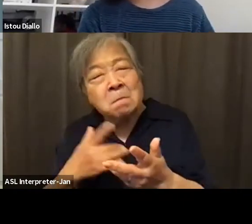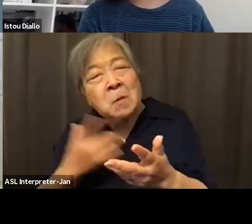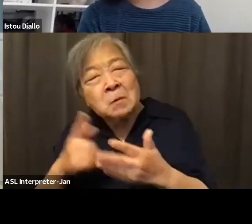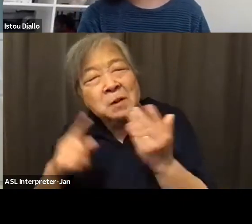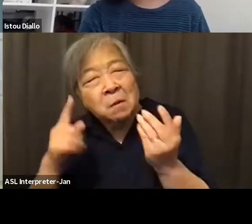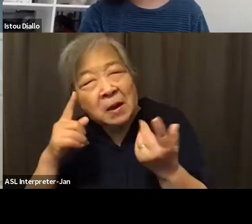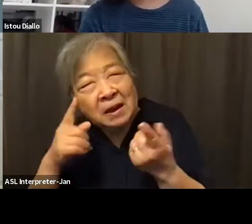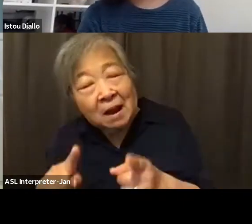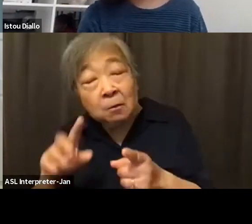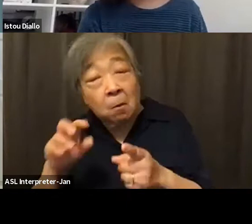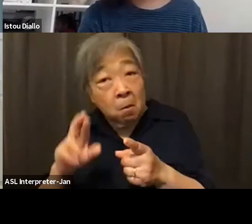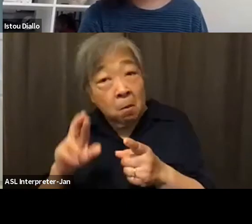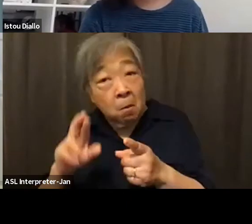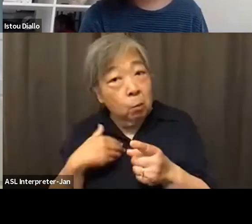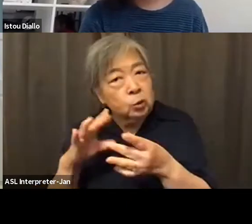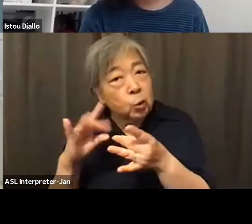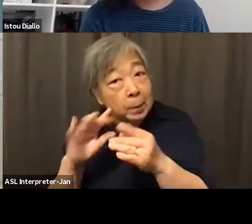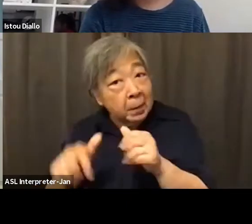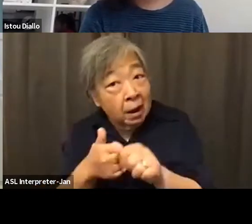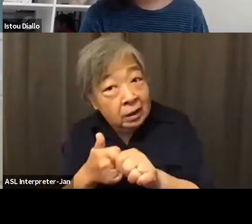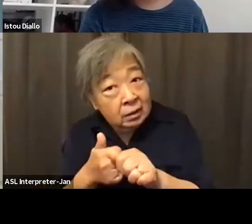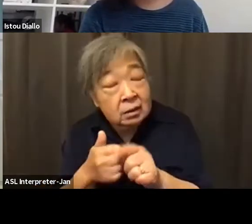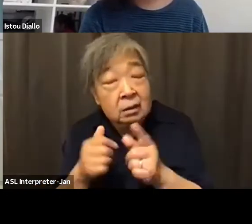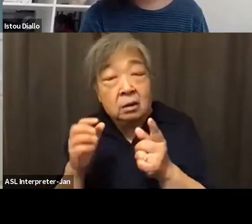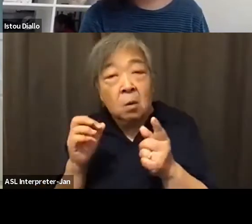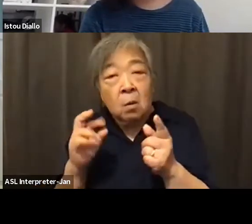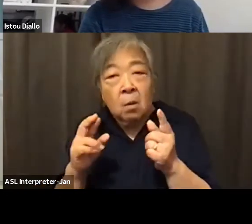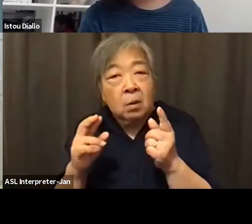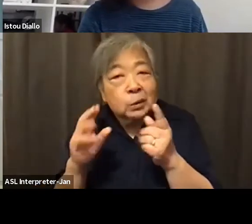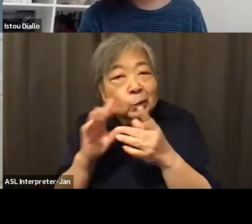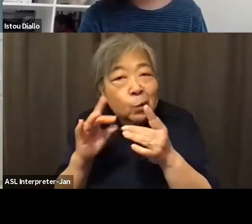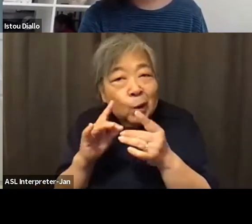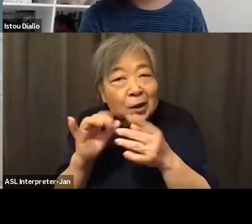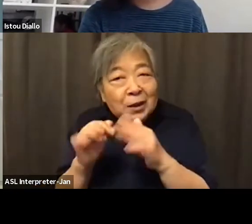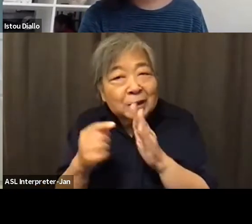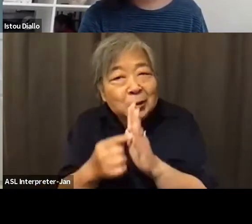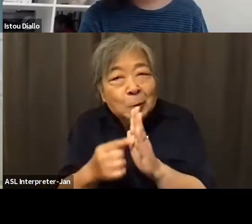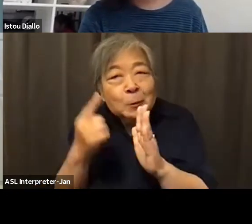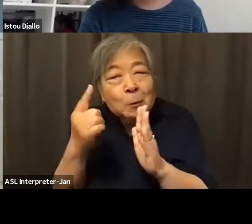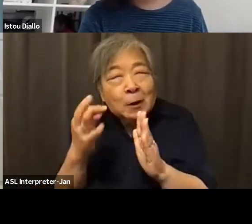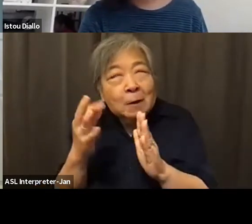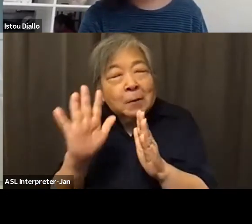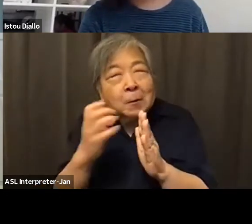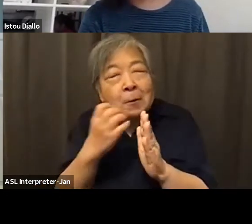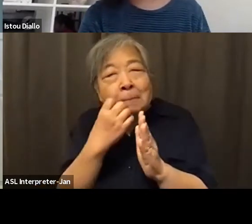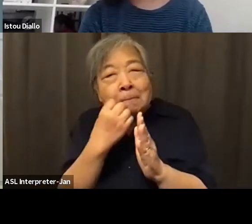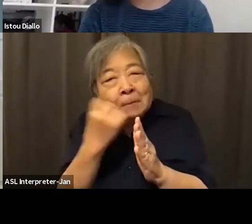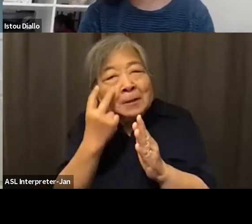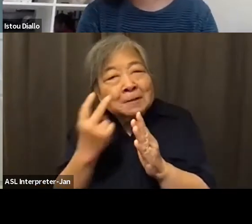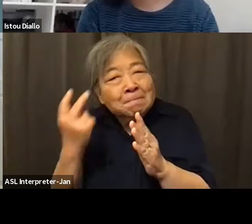Or is there a story that illustrates one of your most cherished memories from your time abroad?